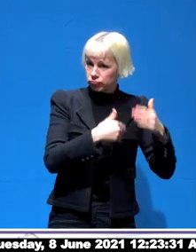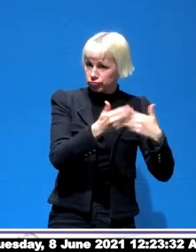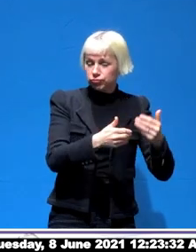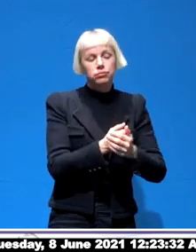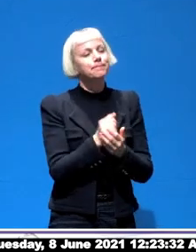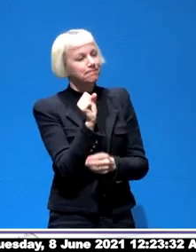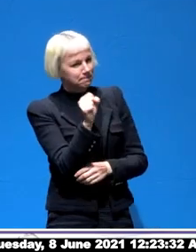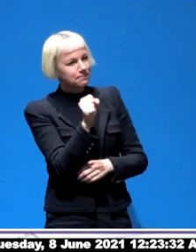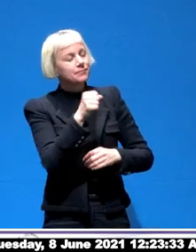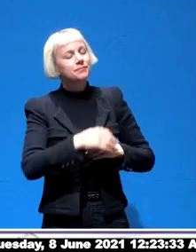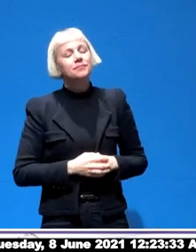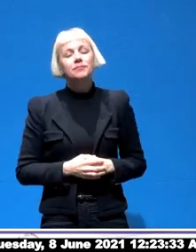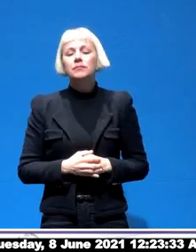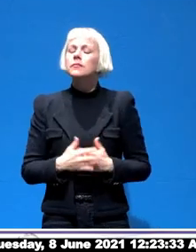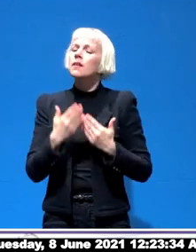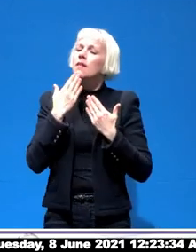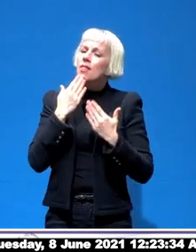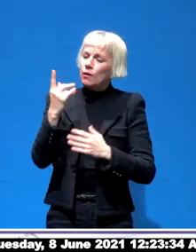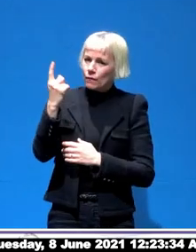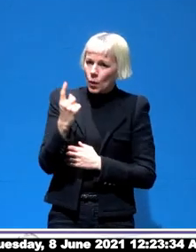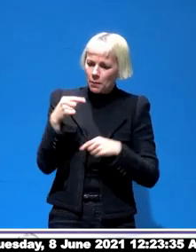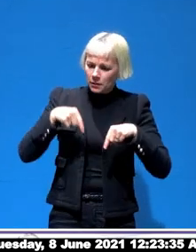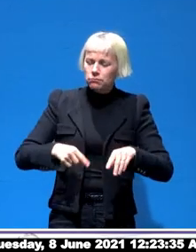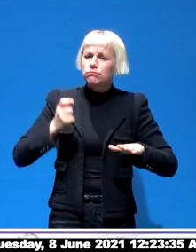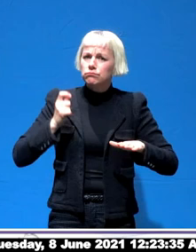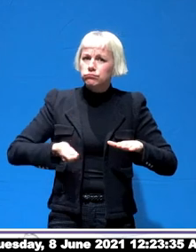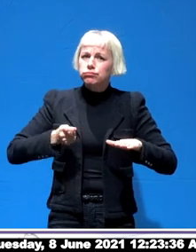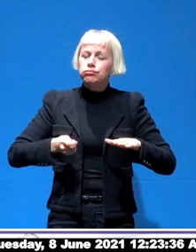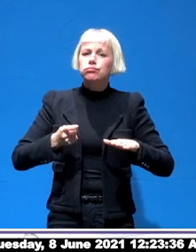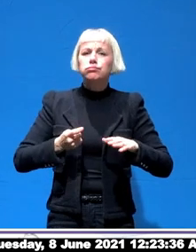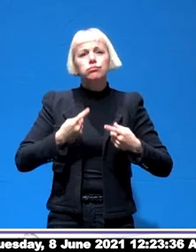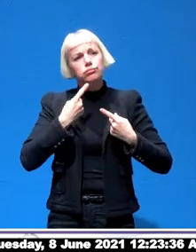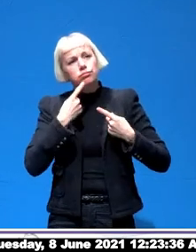Thank you very much for coming to the Commission to give your evidence.